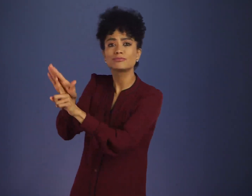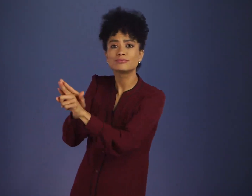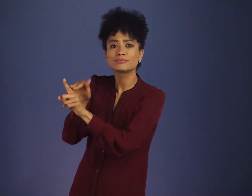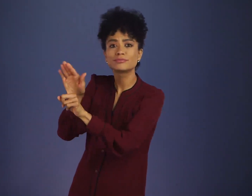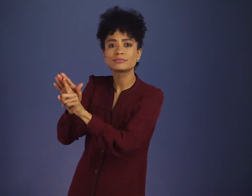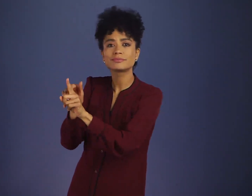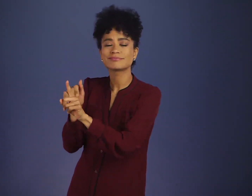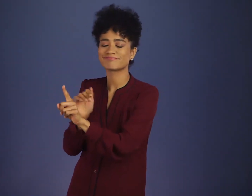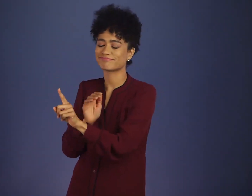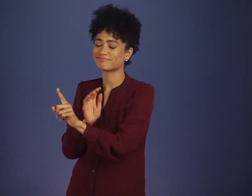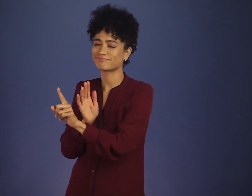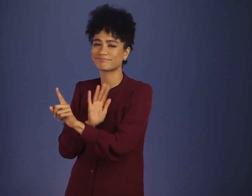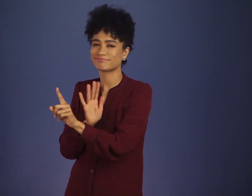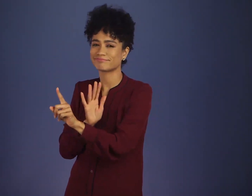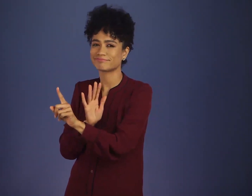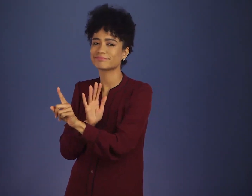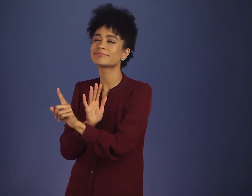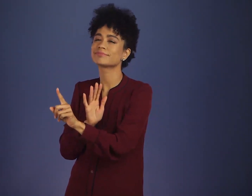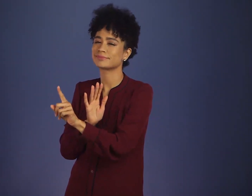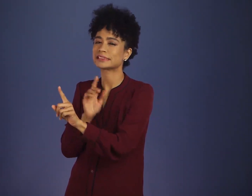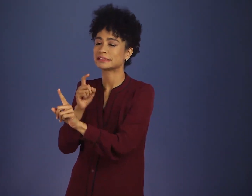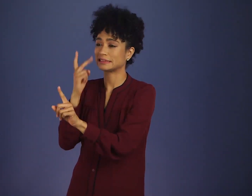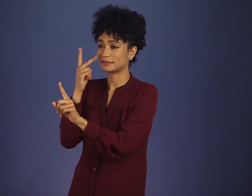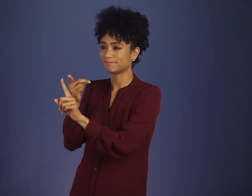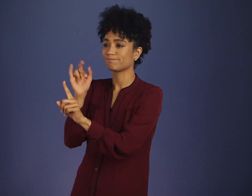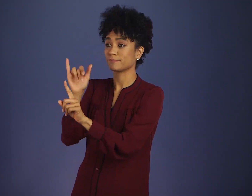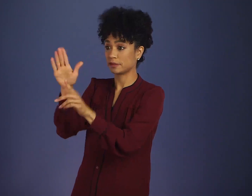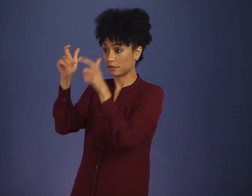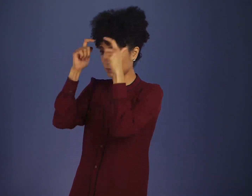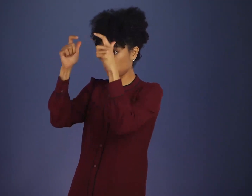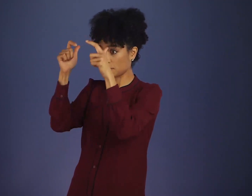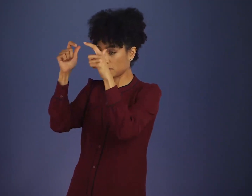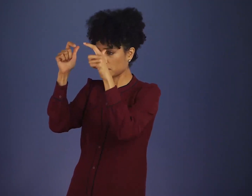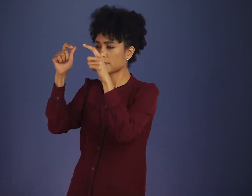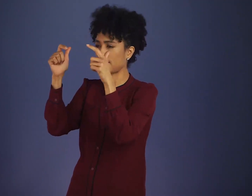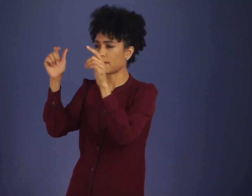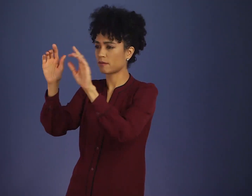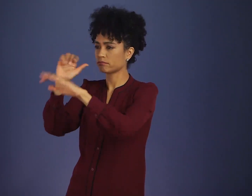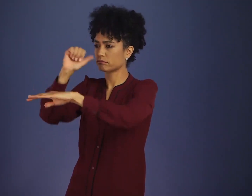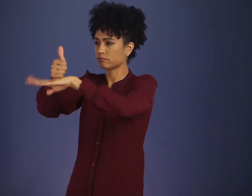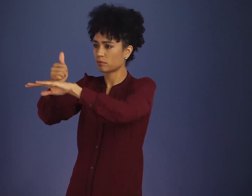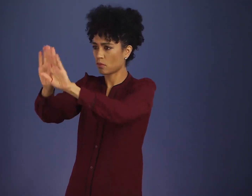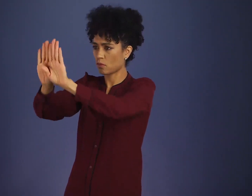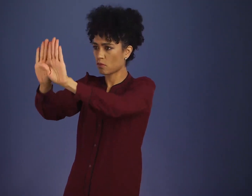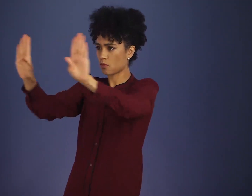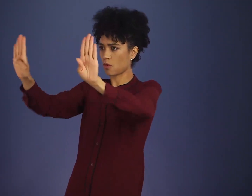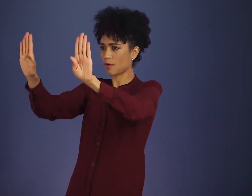These newcomers scarcely need comforting. The problem is to help them discover a chink